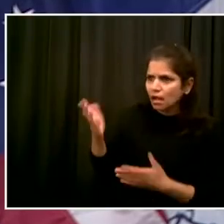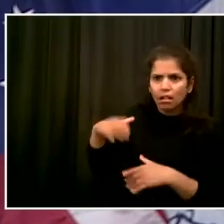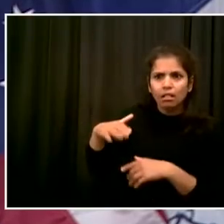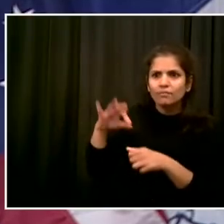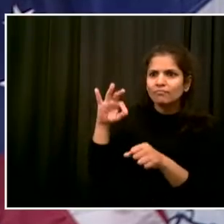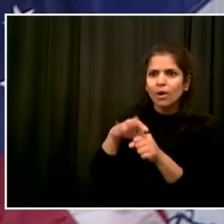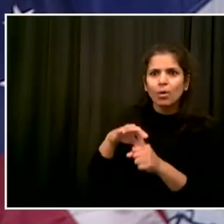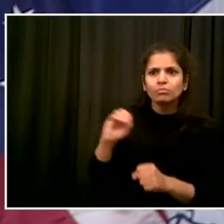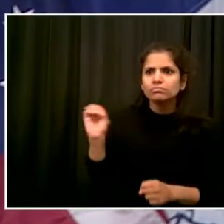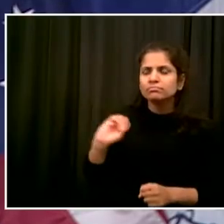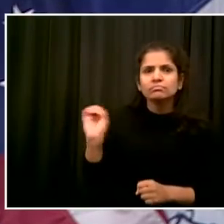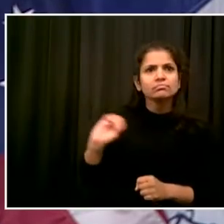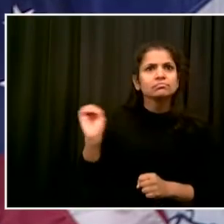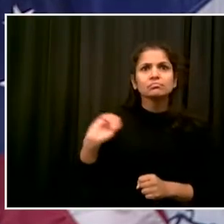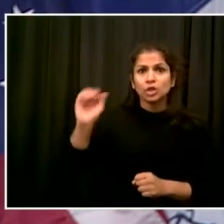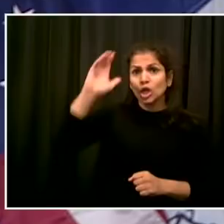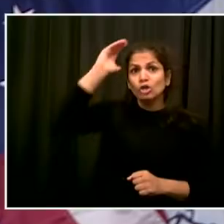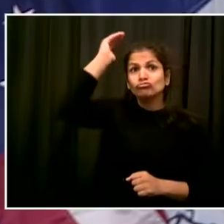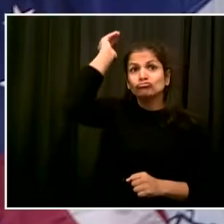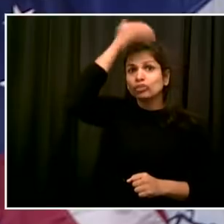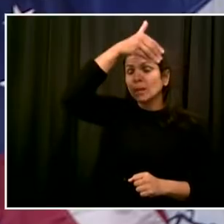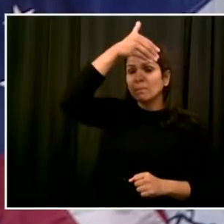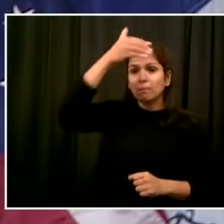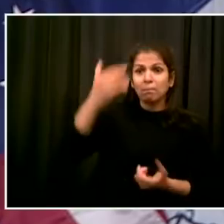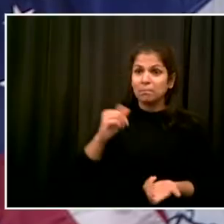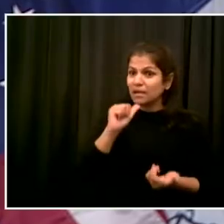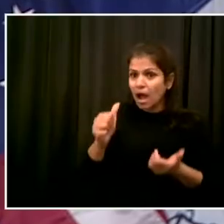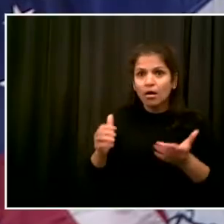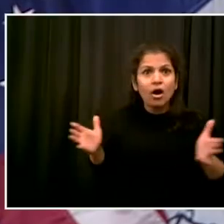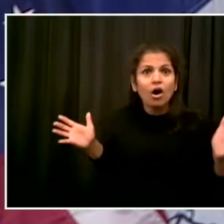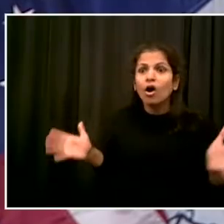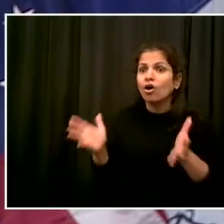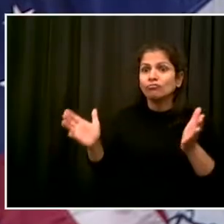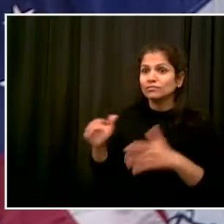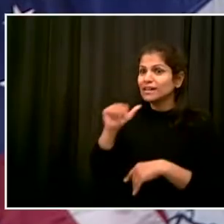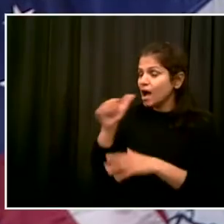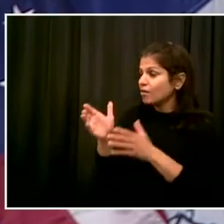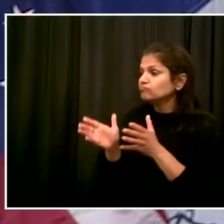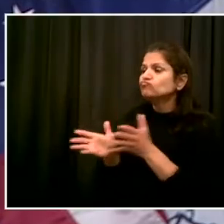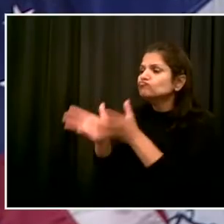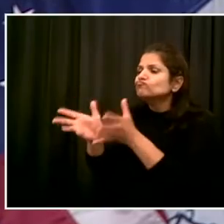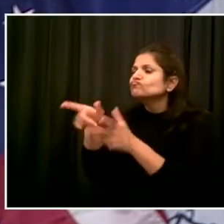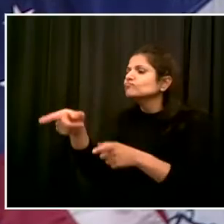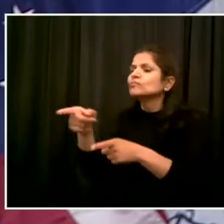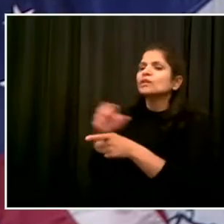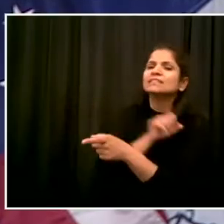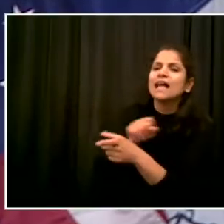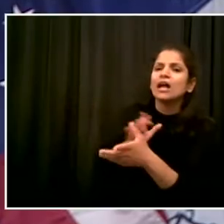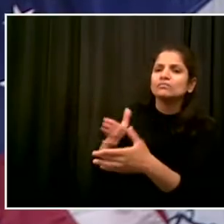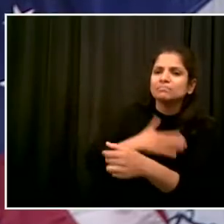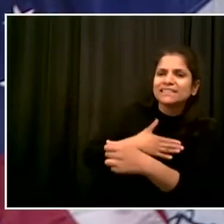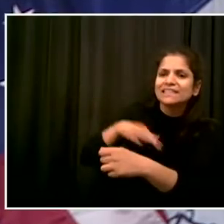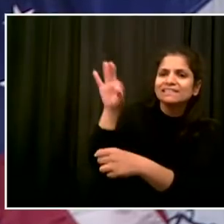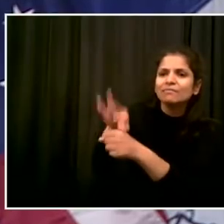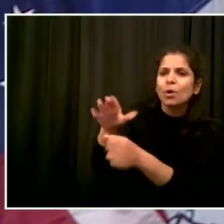TO SENATOR SCHUMER ABOUT THIS AND THERE IS NO VOTE SCHEDULED. I KNOW HEIS NOT HAPPY ABOUT THAT AND I AM N OT HAPPY ABOUT